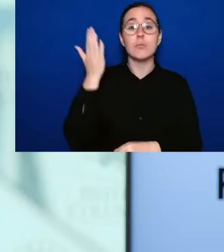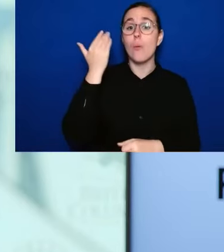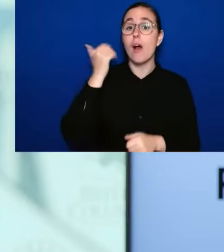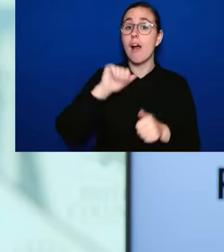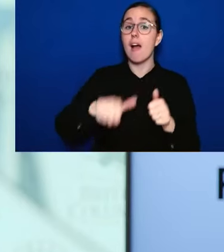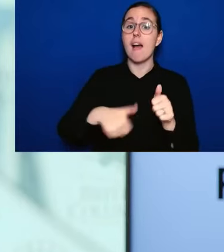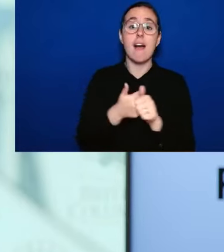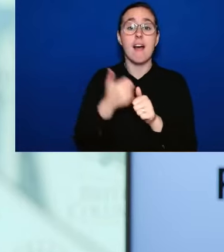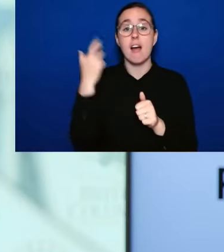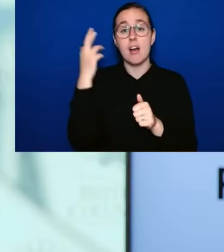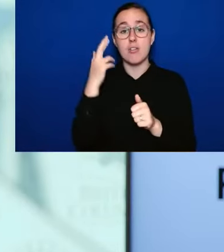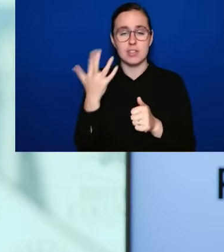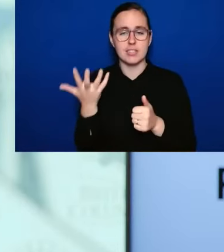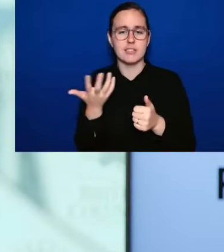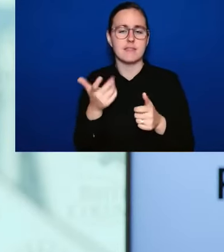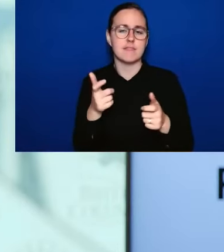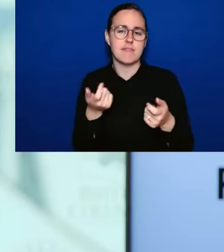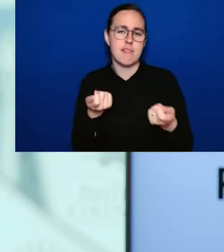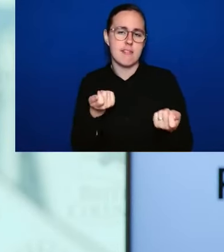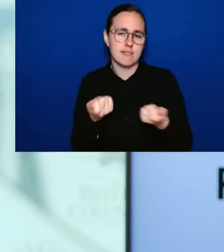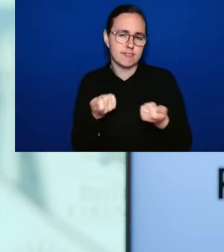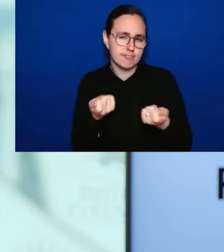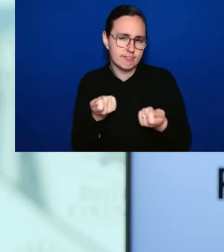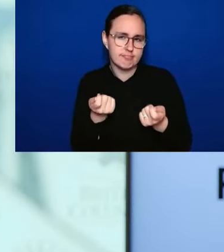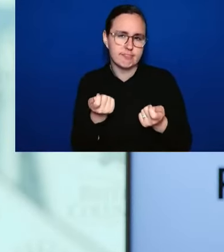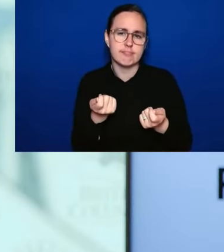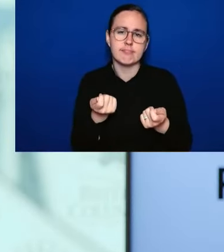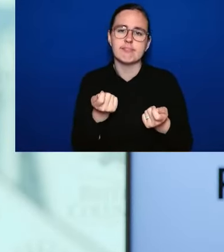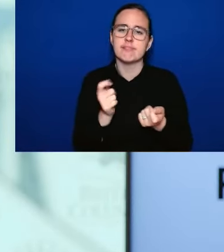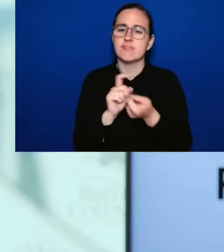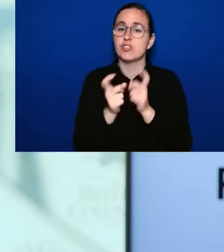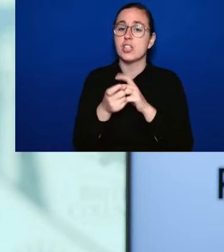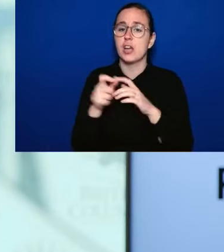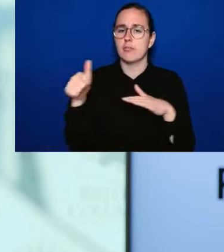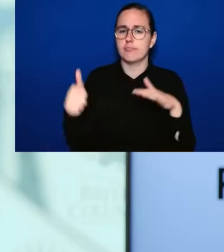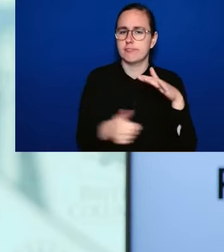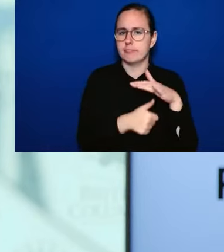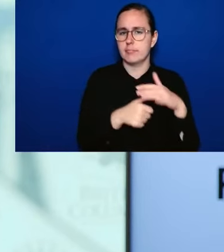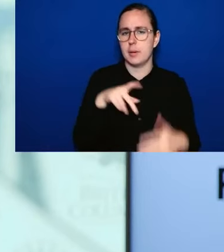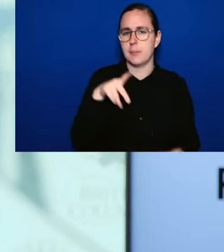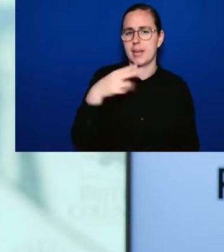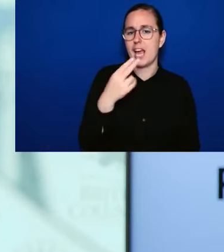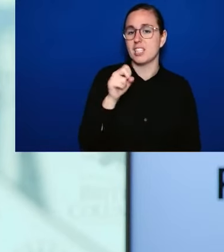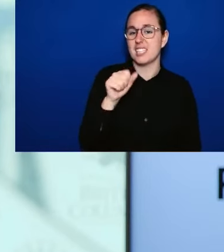under PHMSA in two thousand one. So some of their concerns they